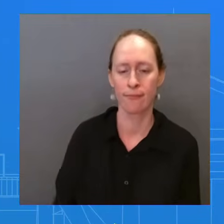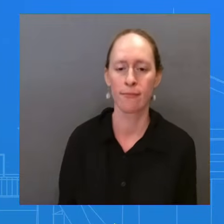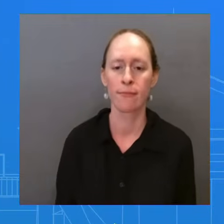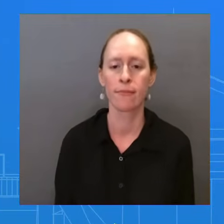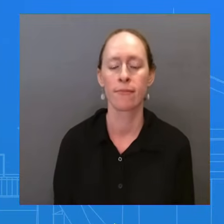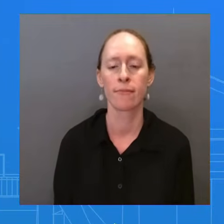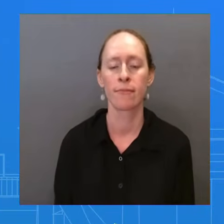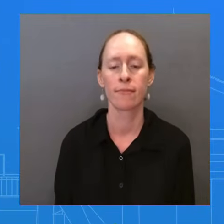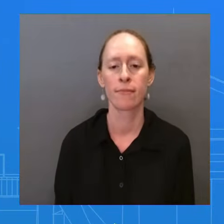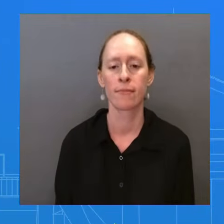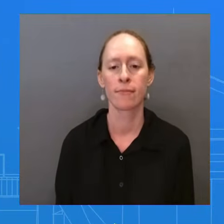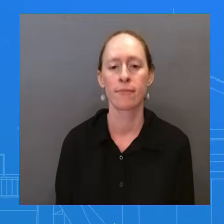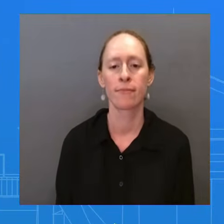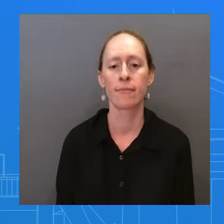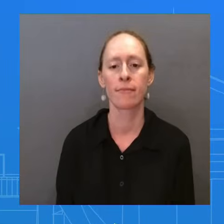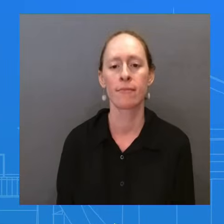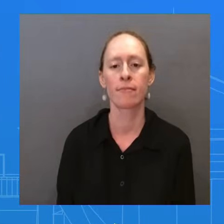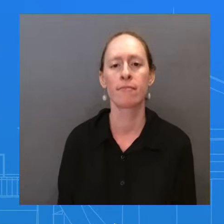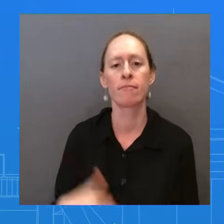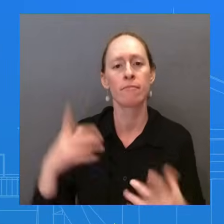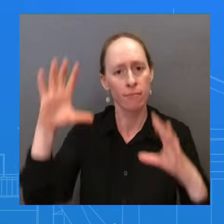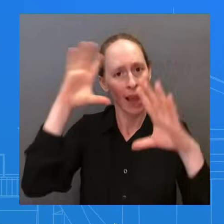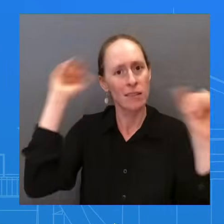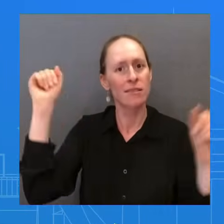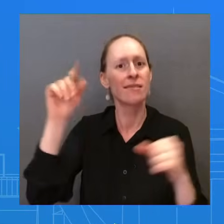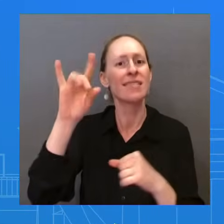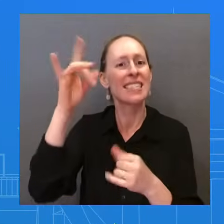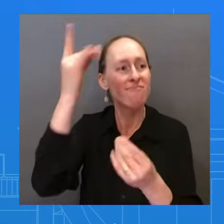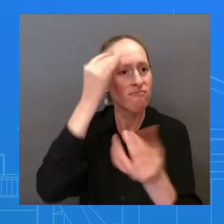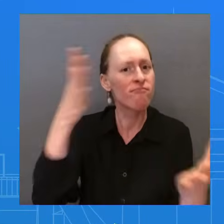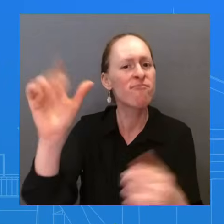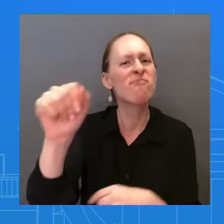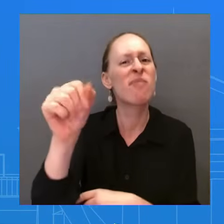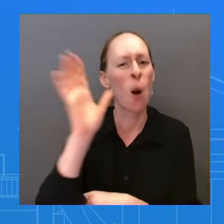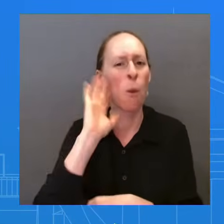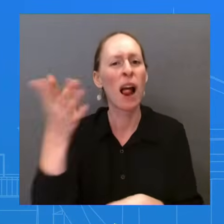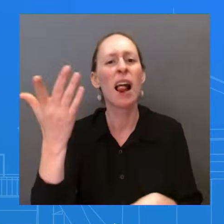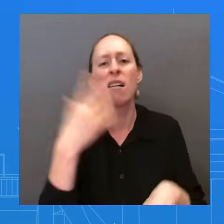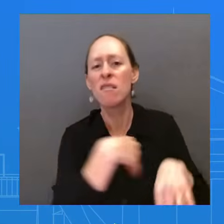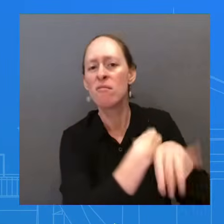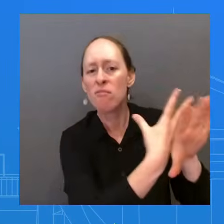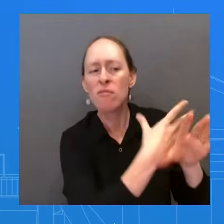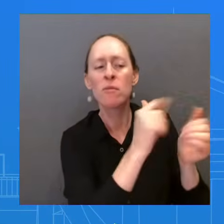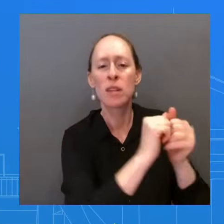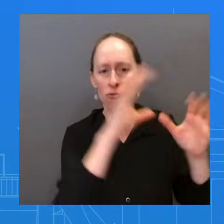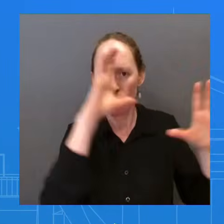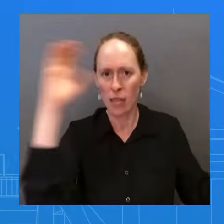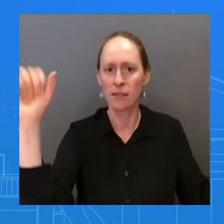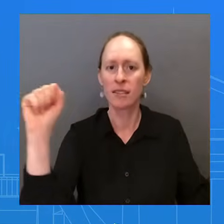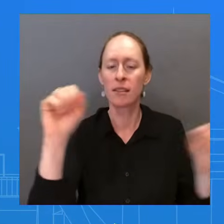in the next week. Can you -- do you have any finer detail on when exactly that call is going to happen?